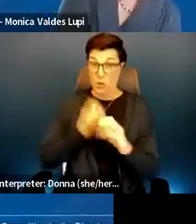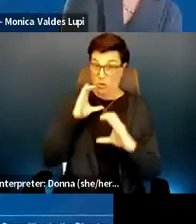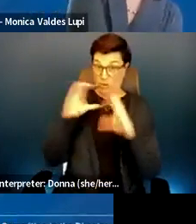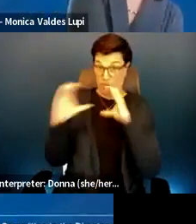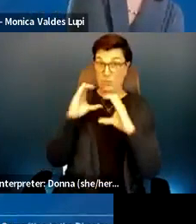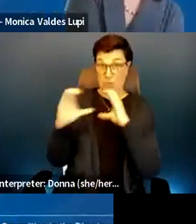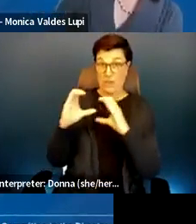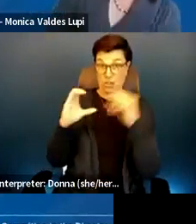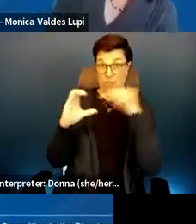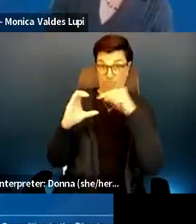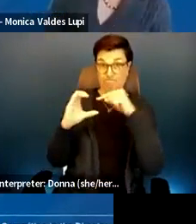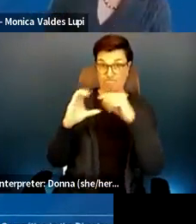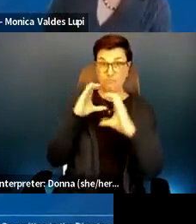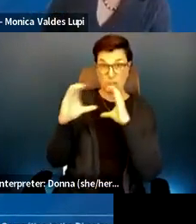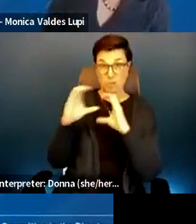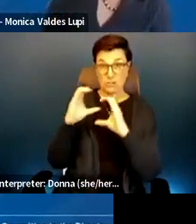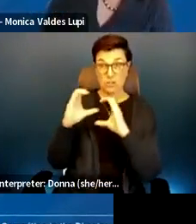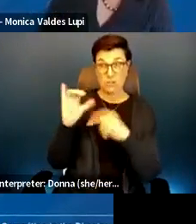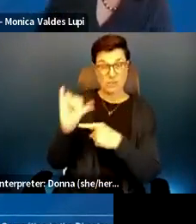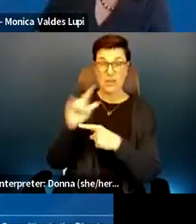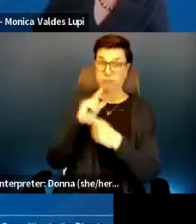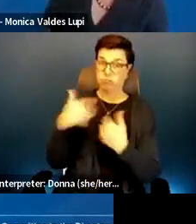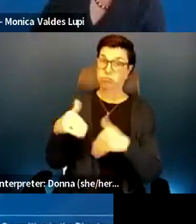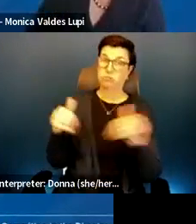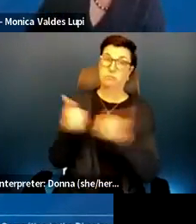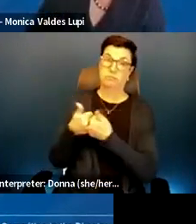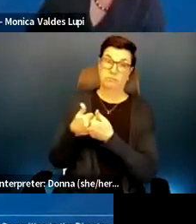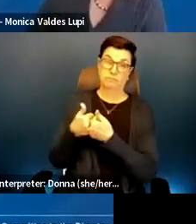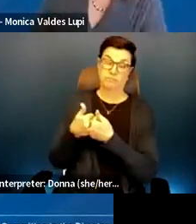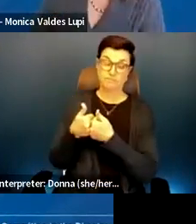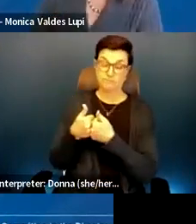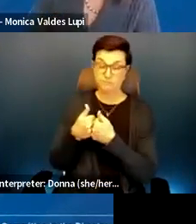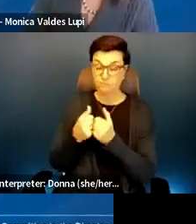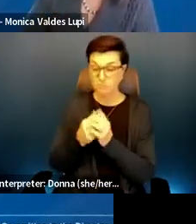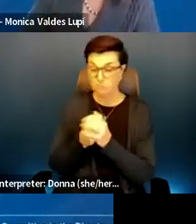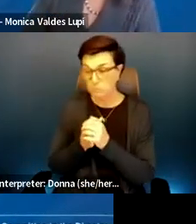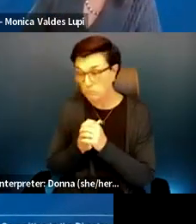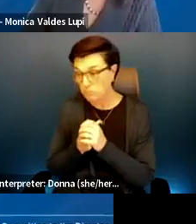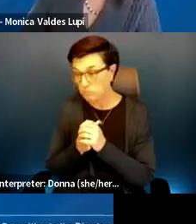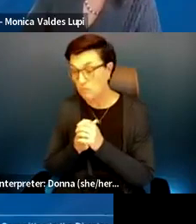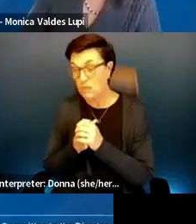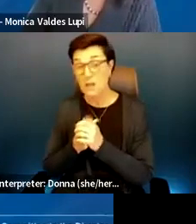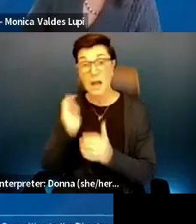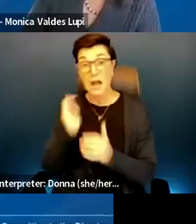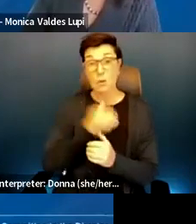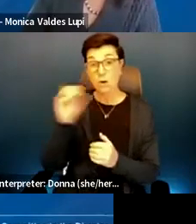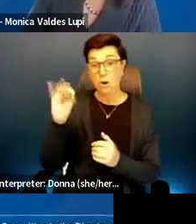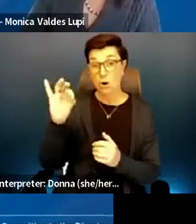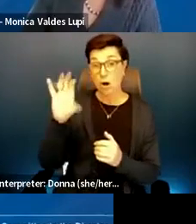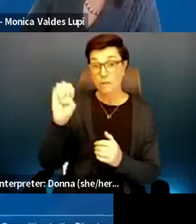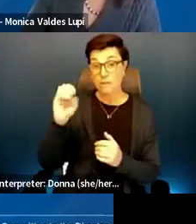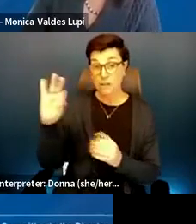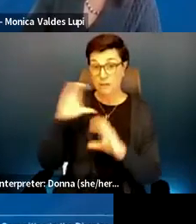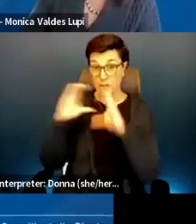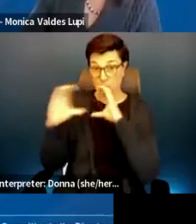One of the real challenges, I think, and, you know, our Office of Communications always fed into the Office of the Director.